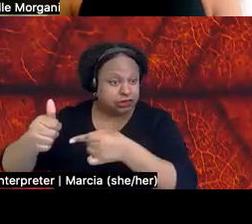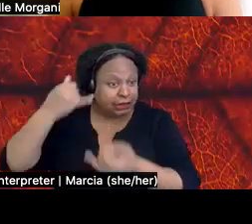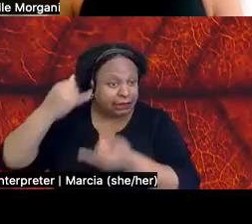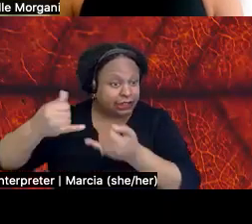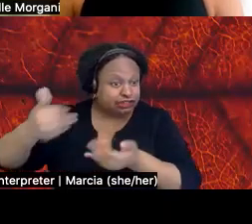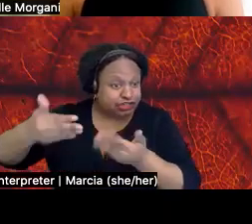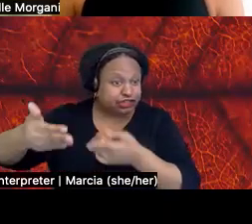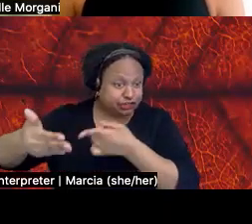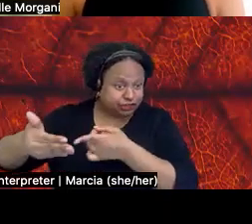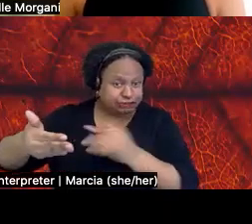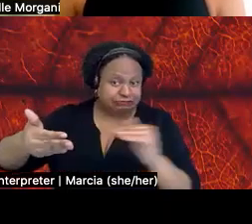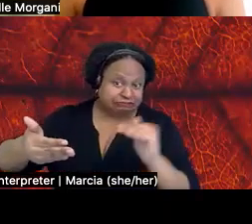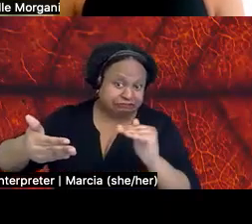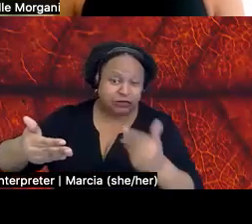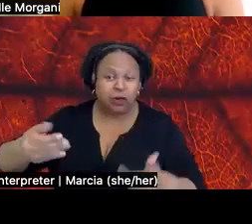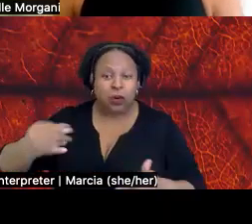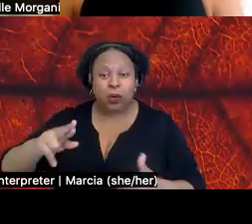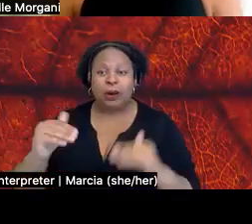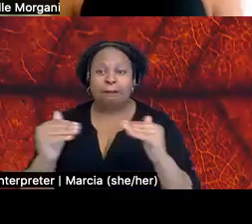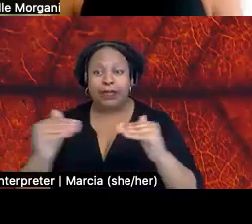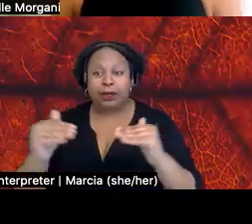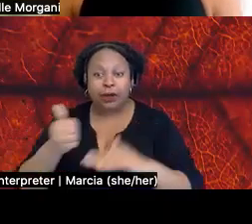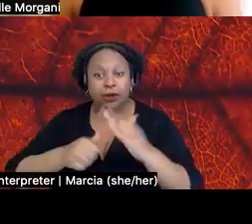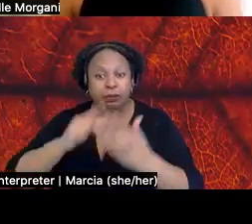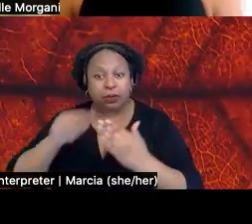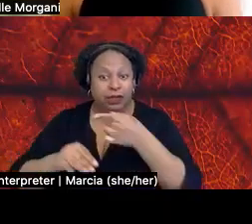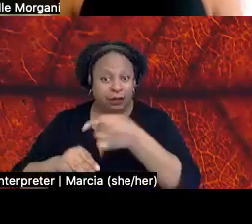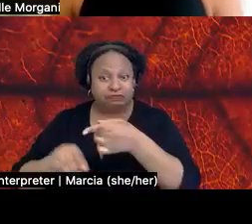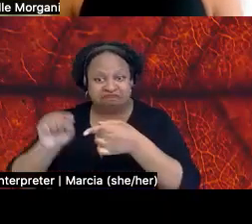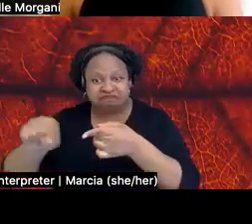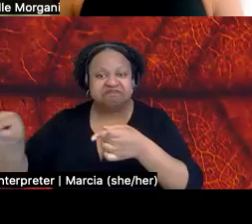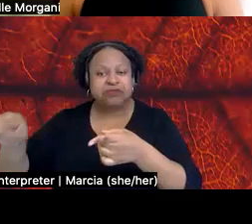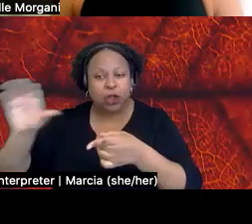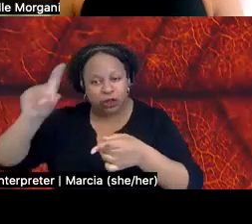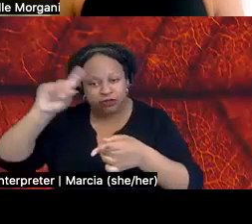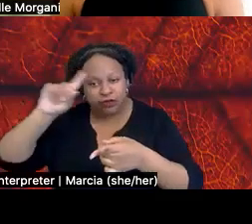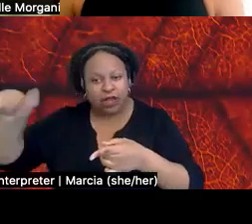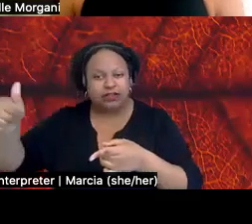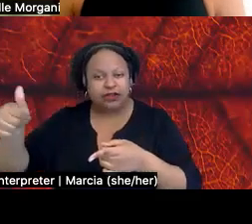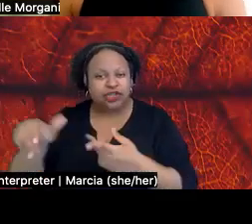But also their peers in the program will be seeking out these quick reference tools.